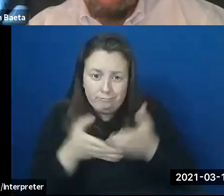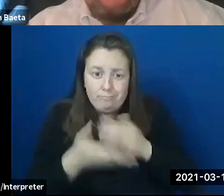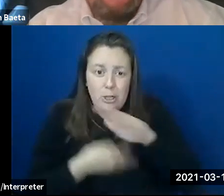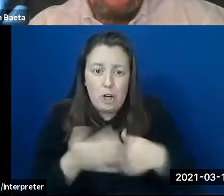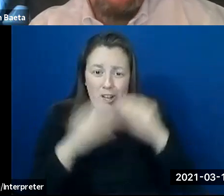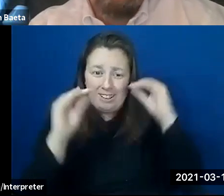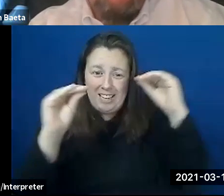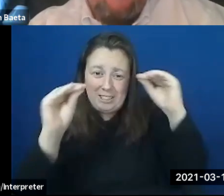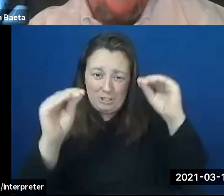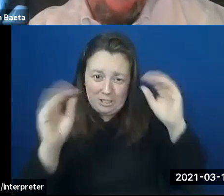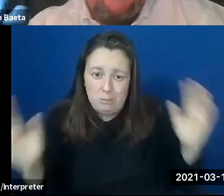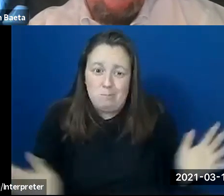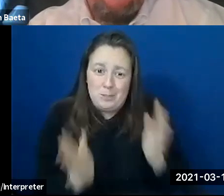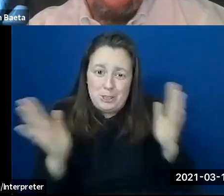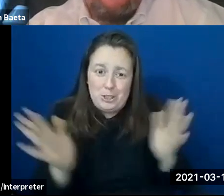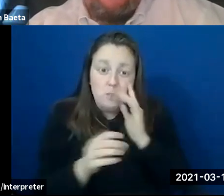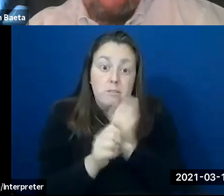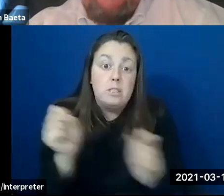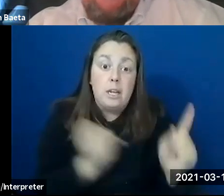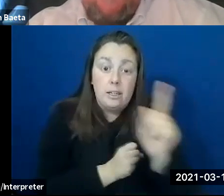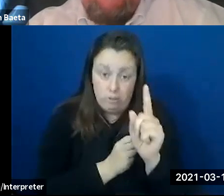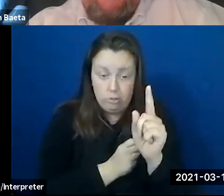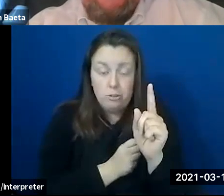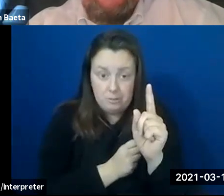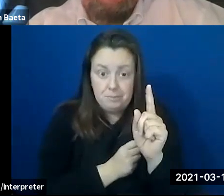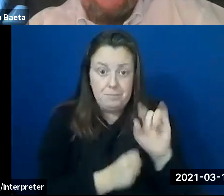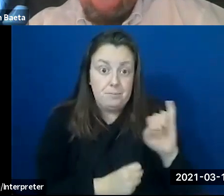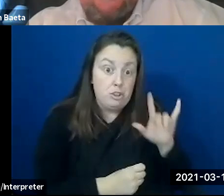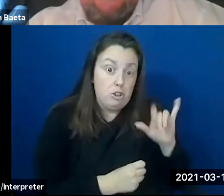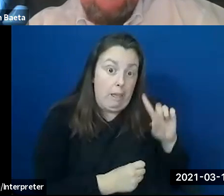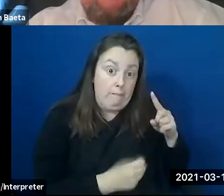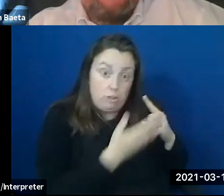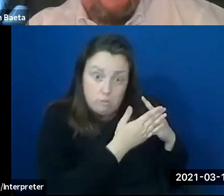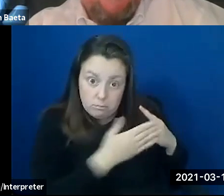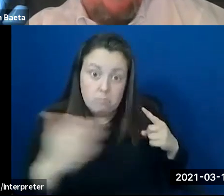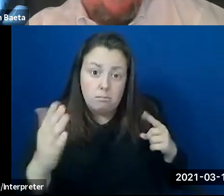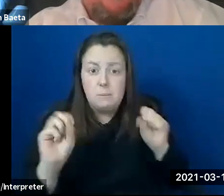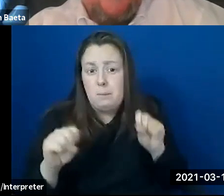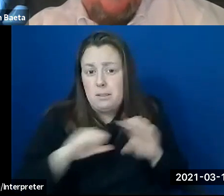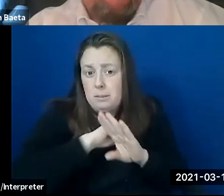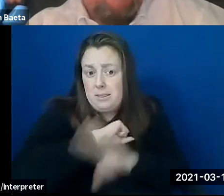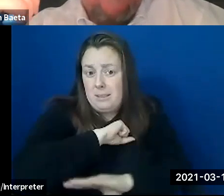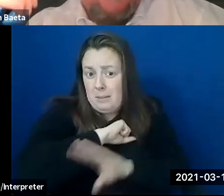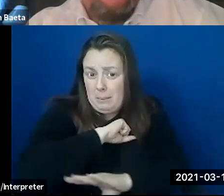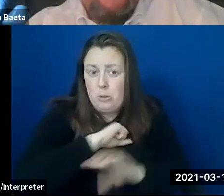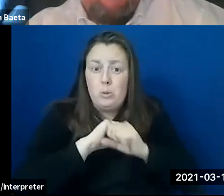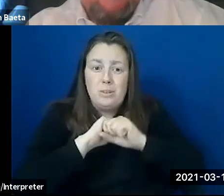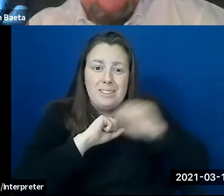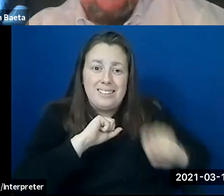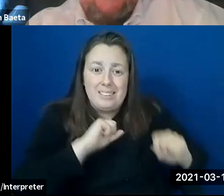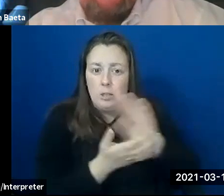Joseph Baeta: push for next year after July 1 potentially in September to extend the school day before school day after school day.